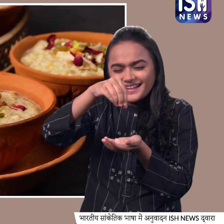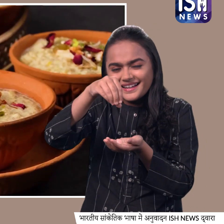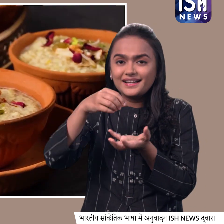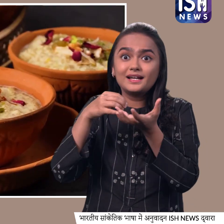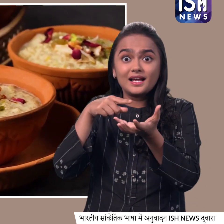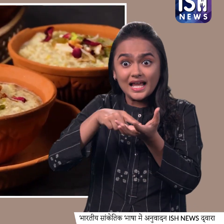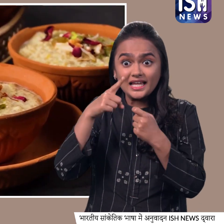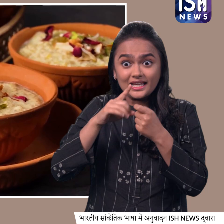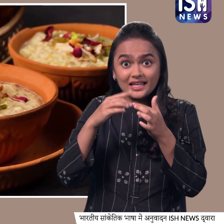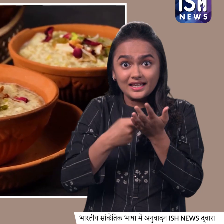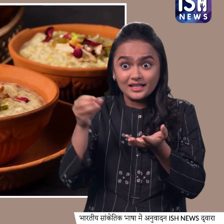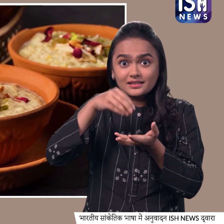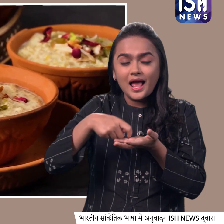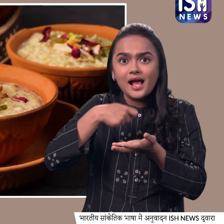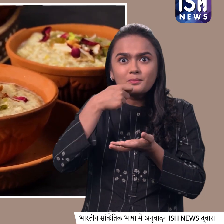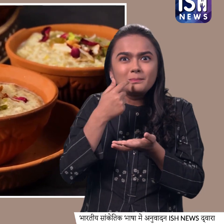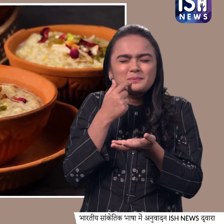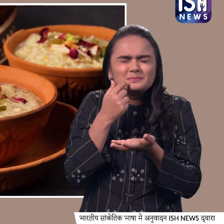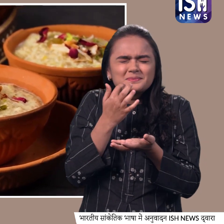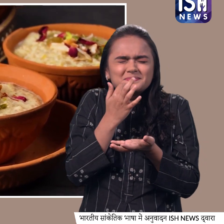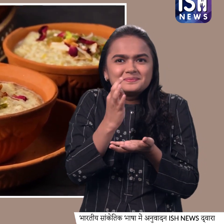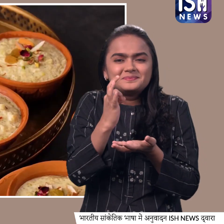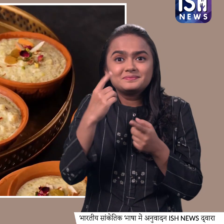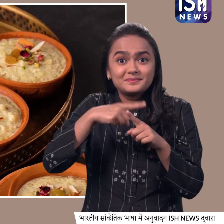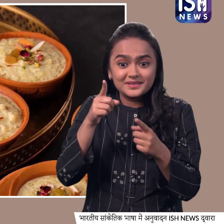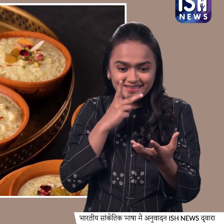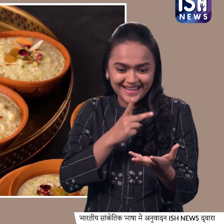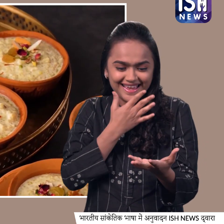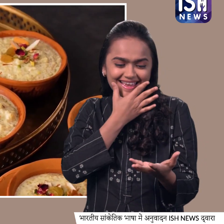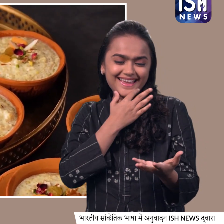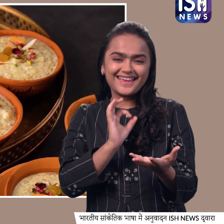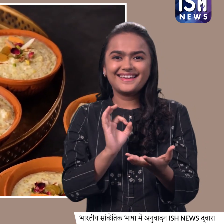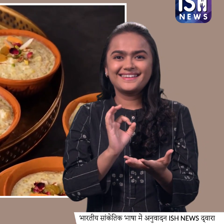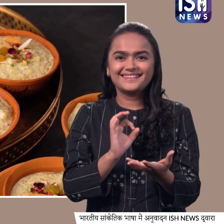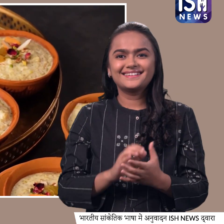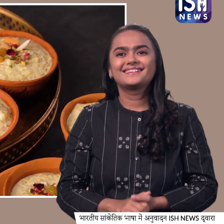This toppings will get a nice crunch to the kheer and also makes it look good.